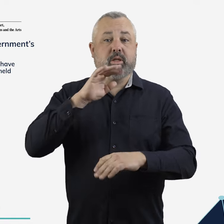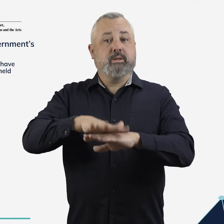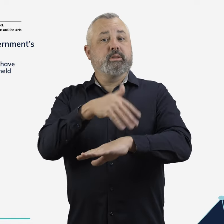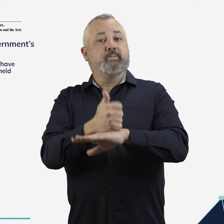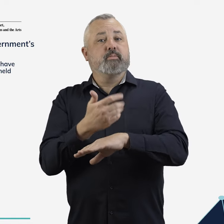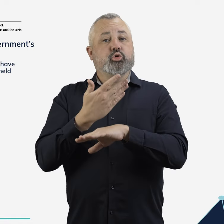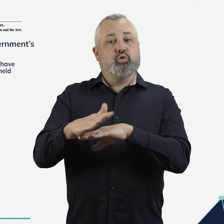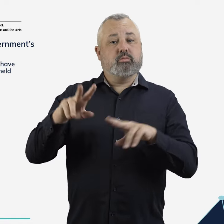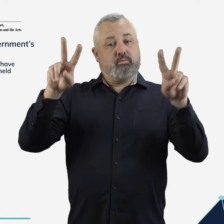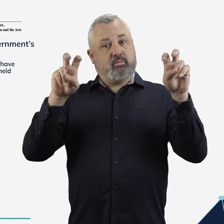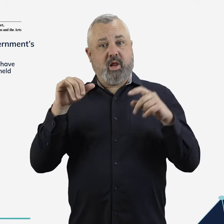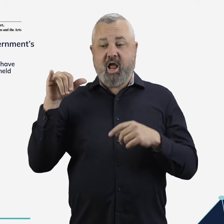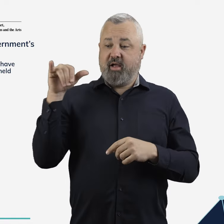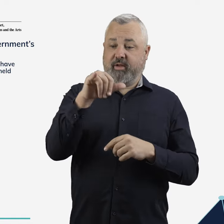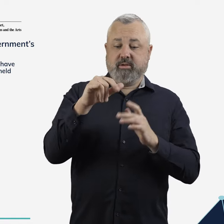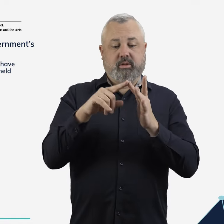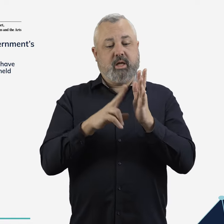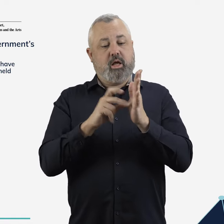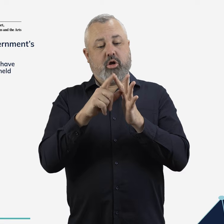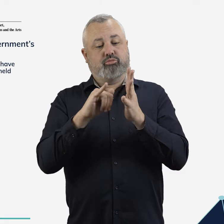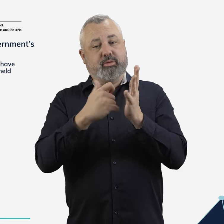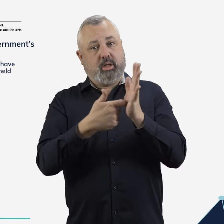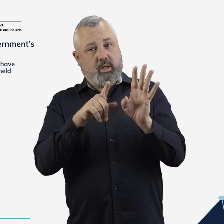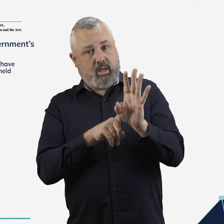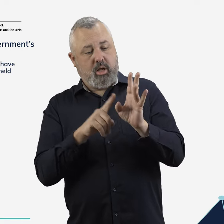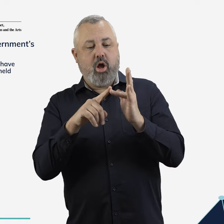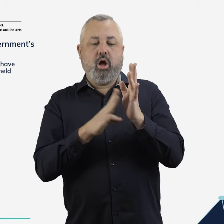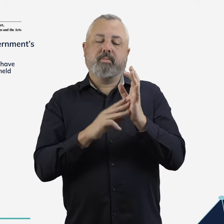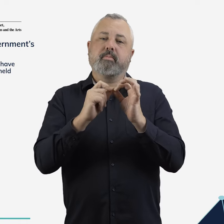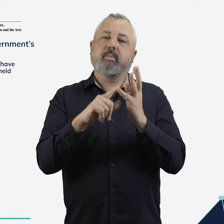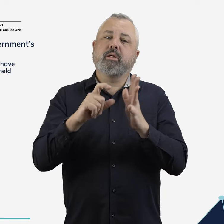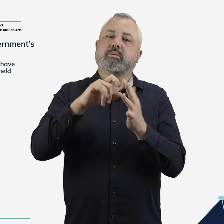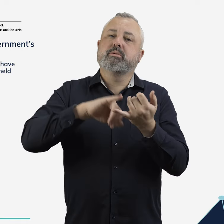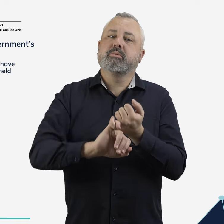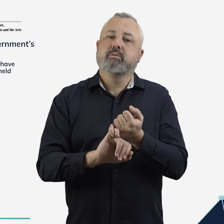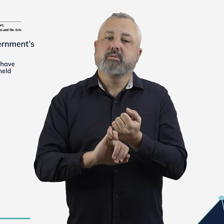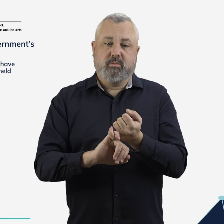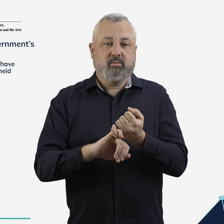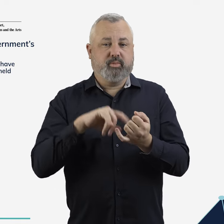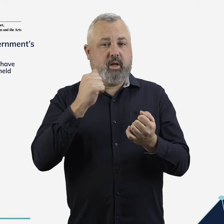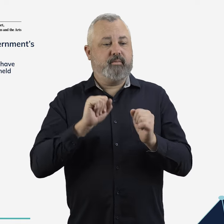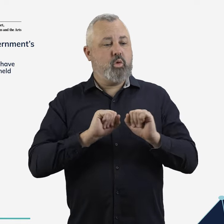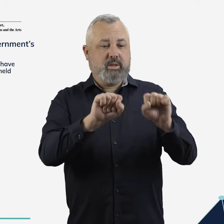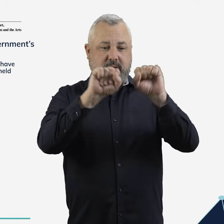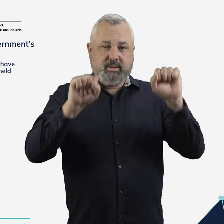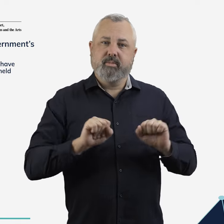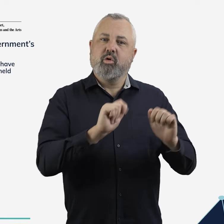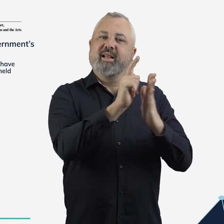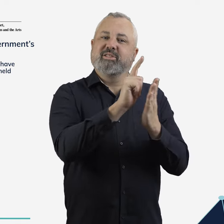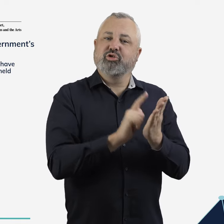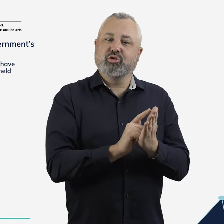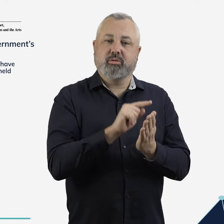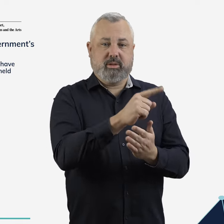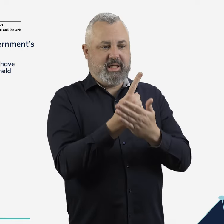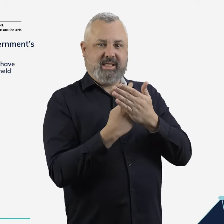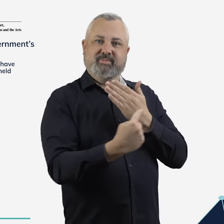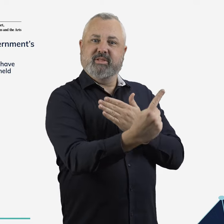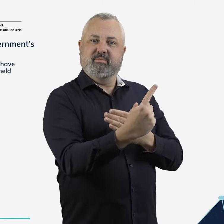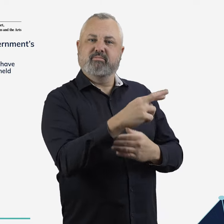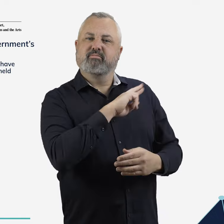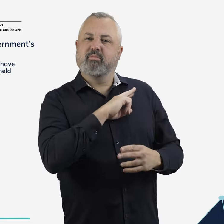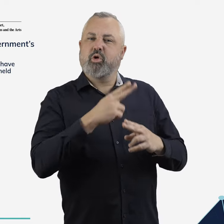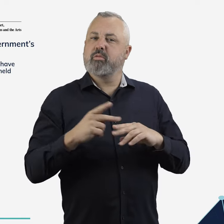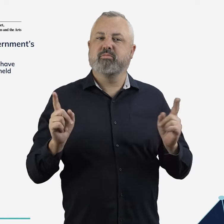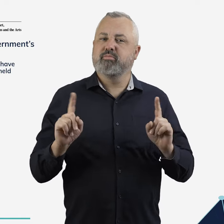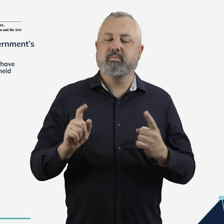An Aviation Industry Ombuds Scheme will be legislated to provide